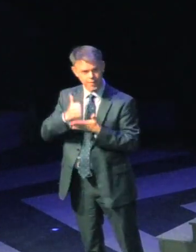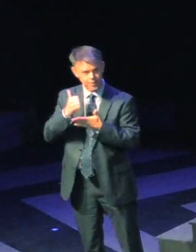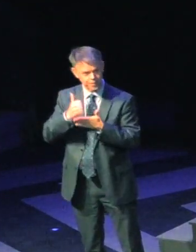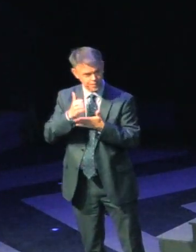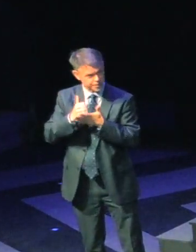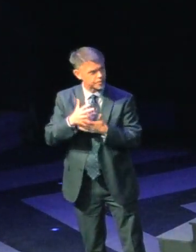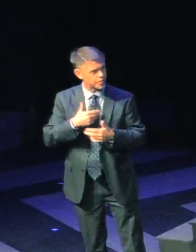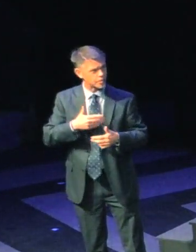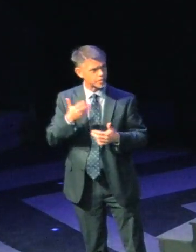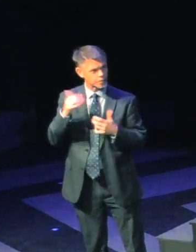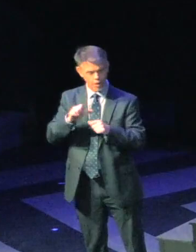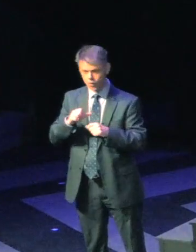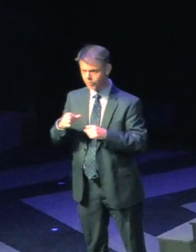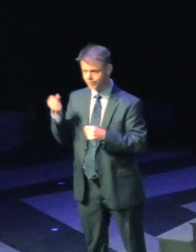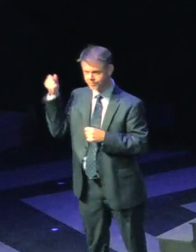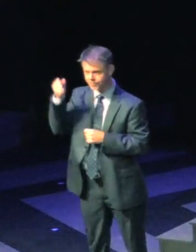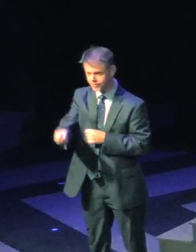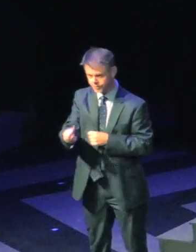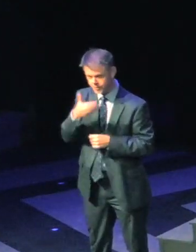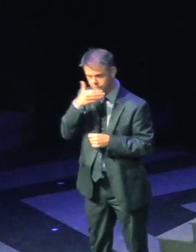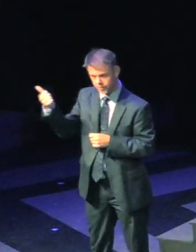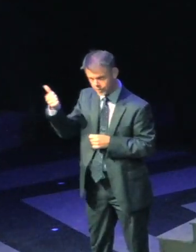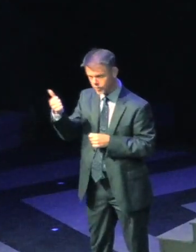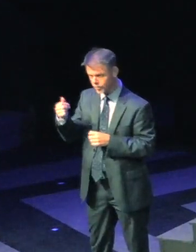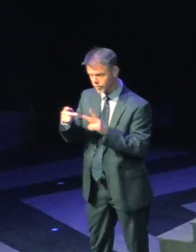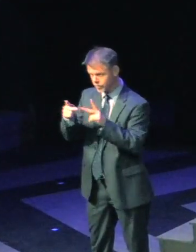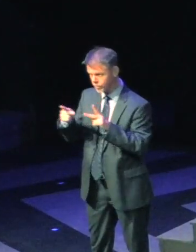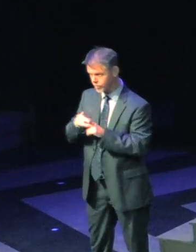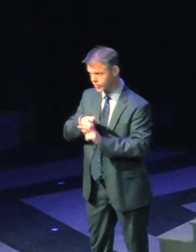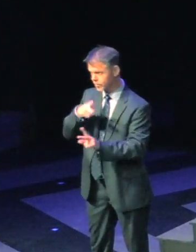in better positions and our tagline is "Helping people today for stronger people